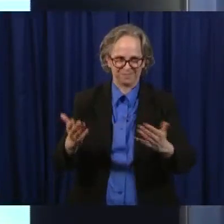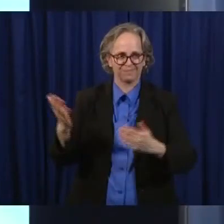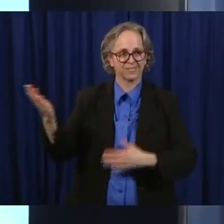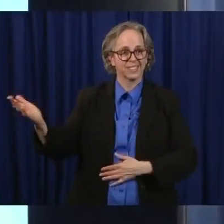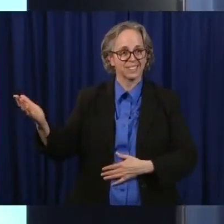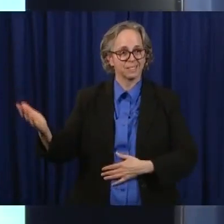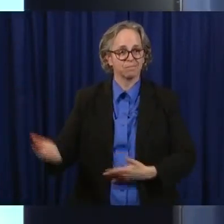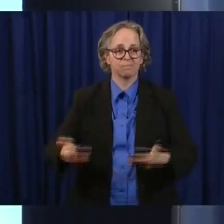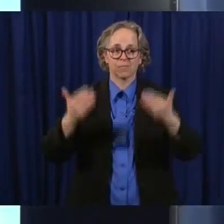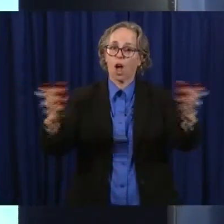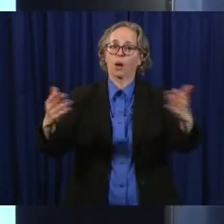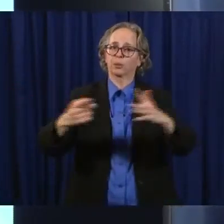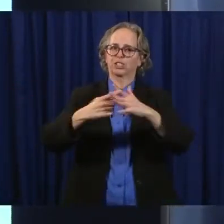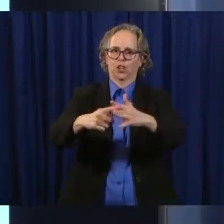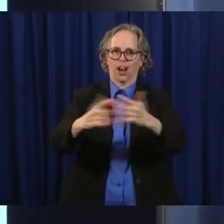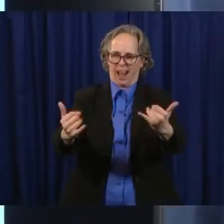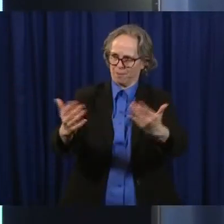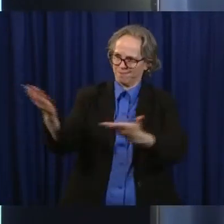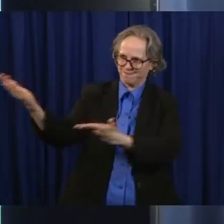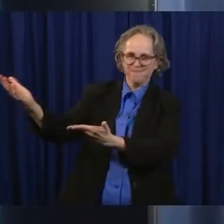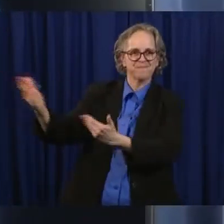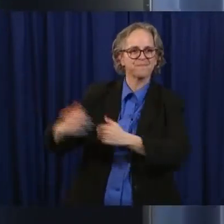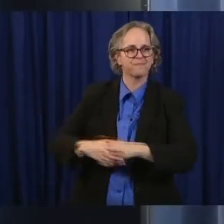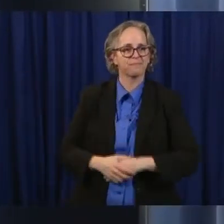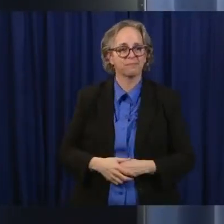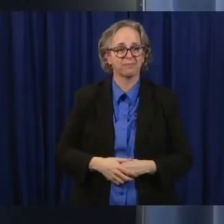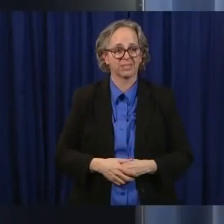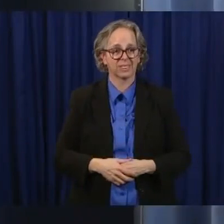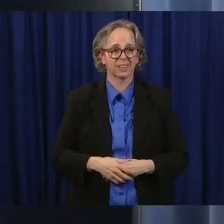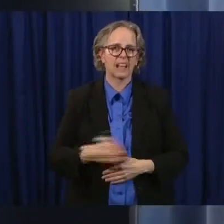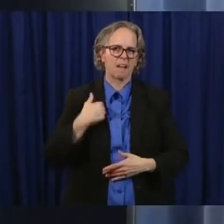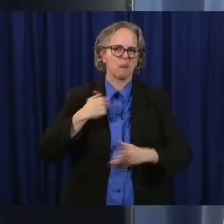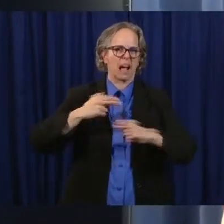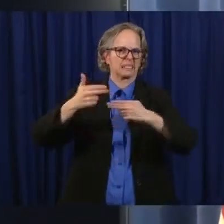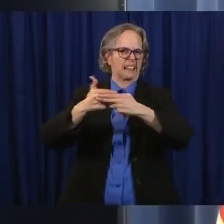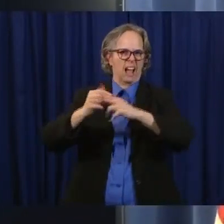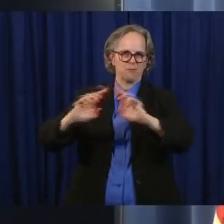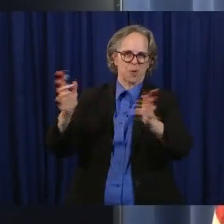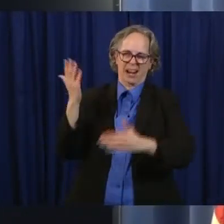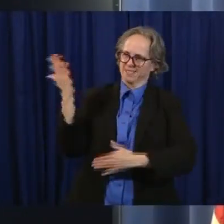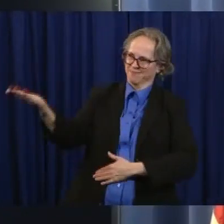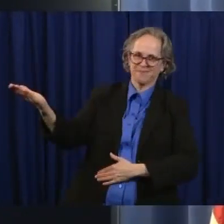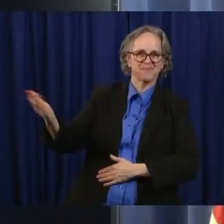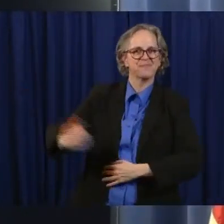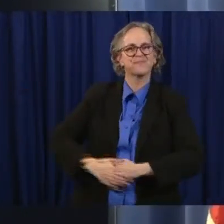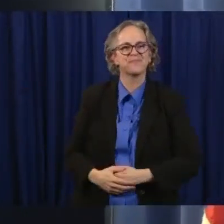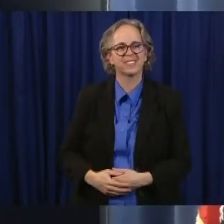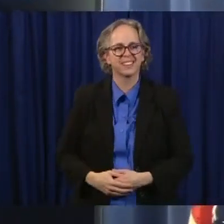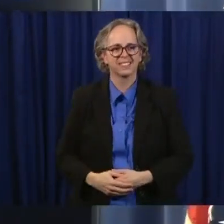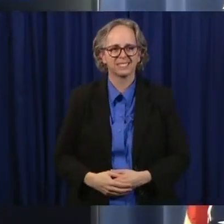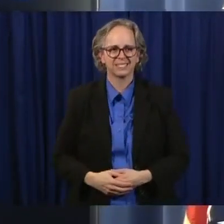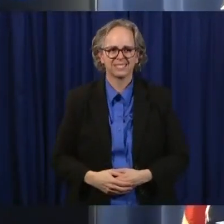THANK YOU. GREAT. SO, ALL RIGHT.